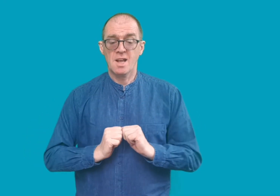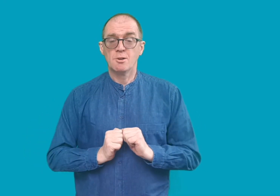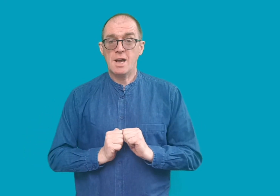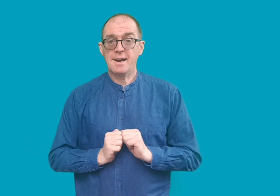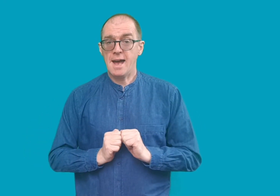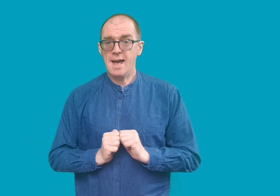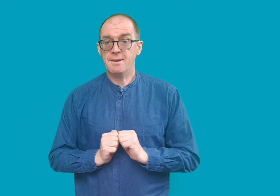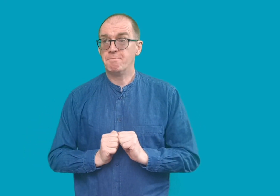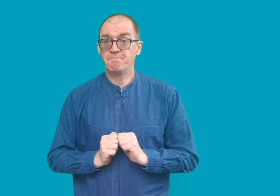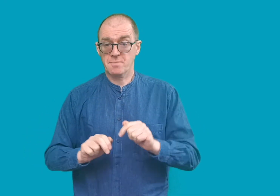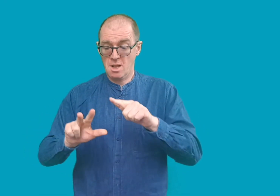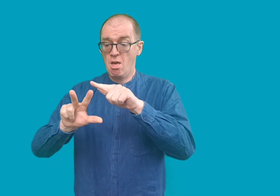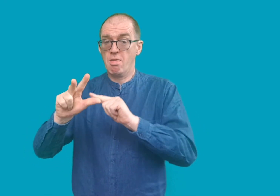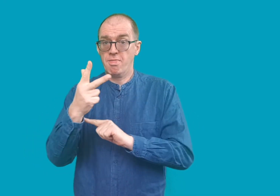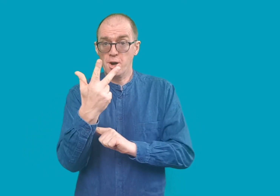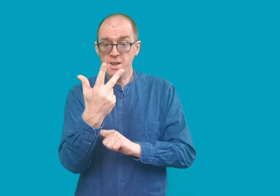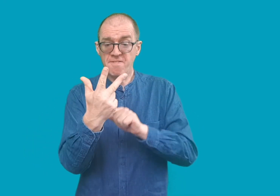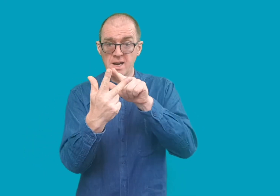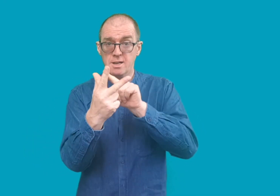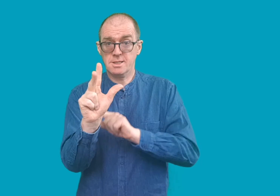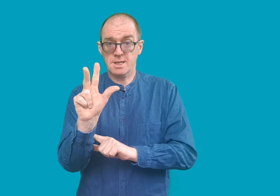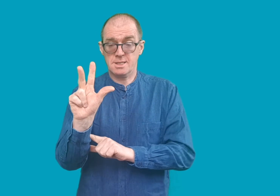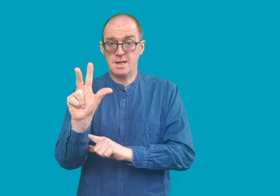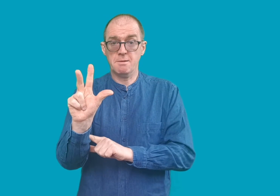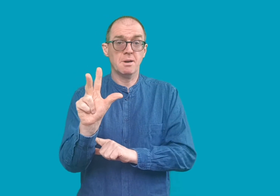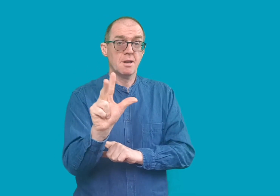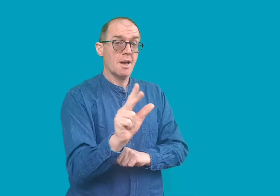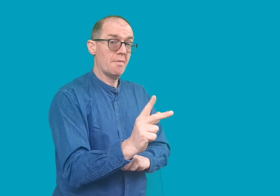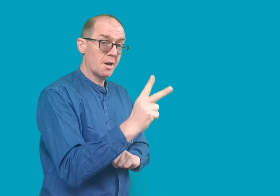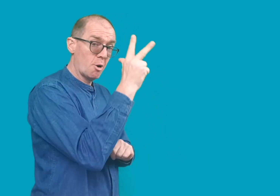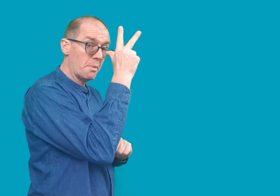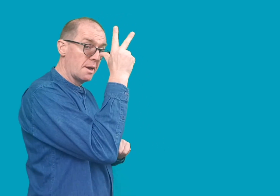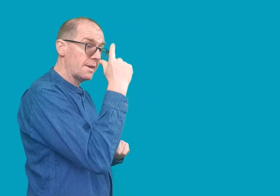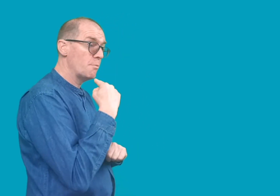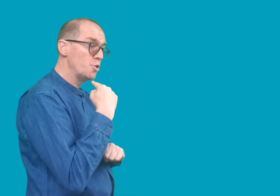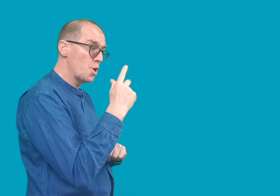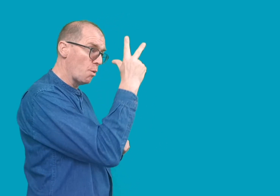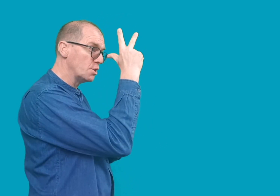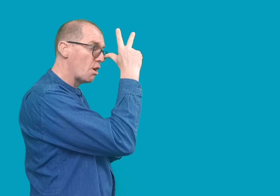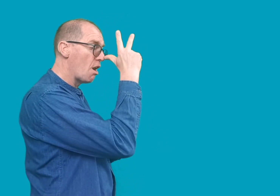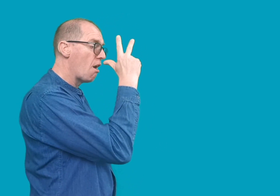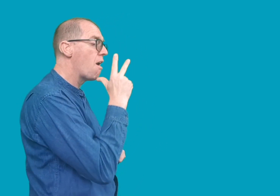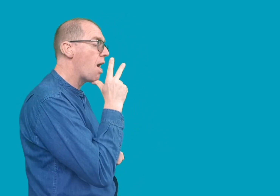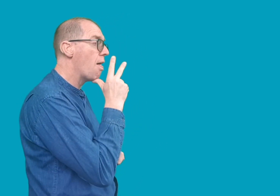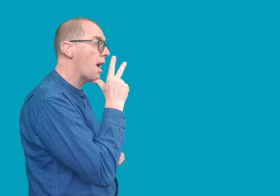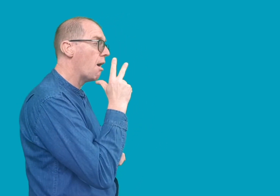She had a hen. Three fingers this time, and they come down your nose. Like that.